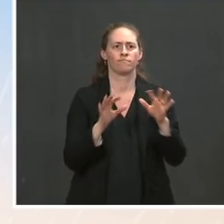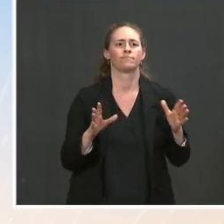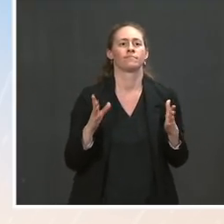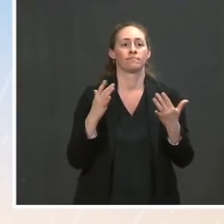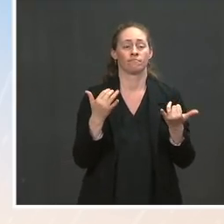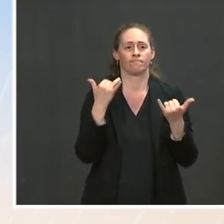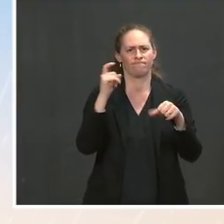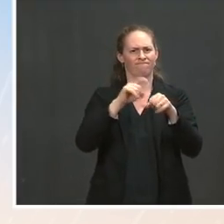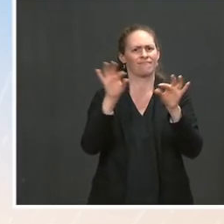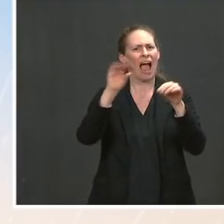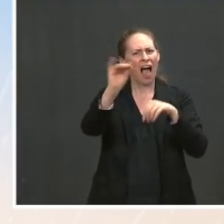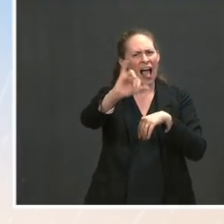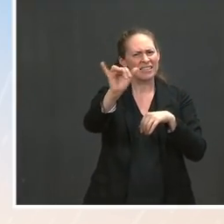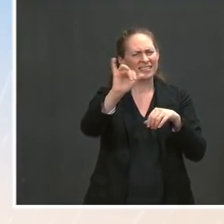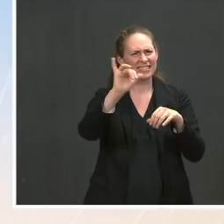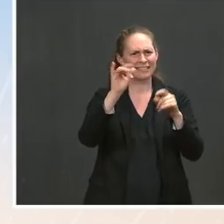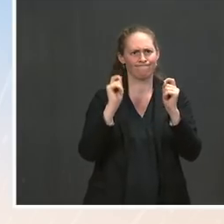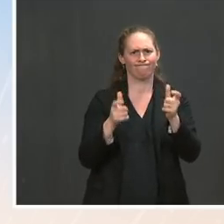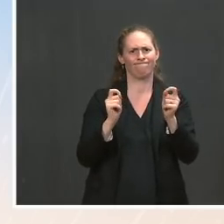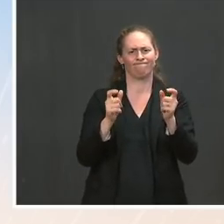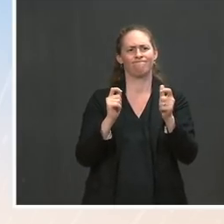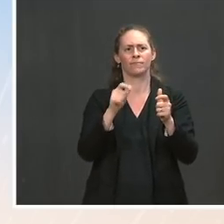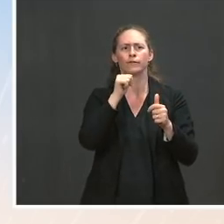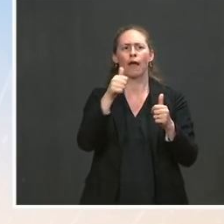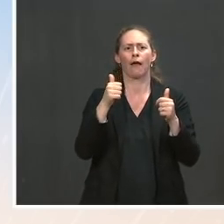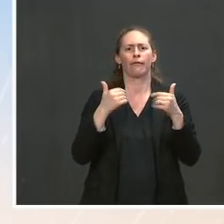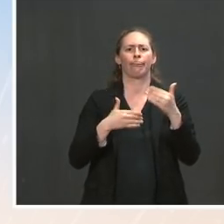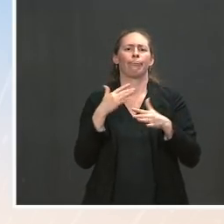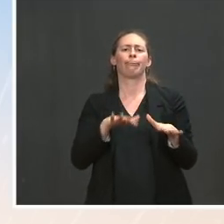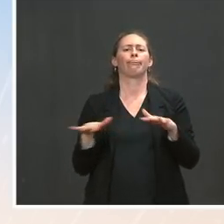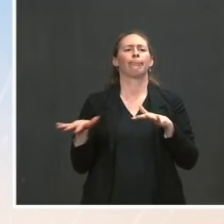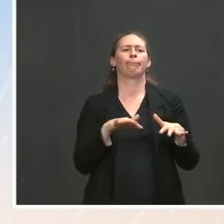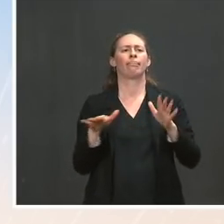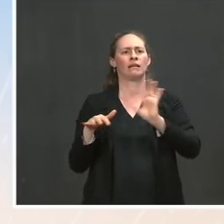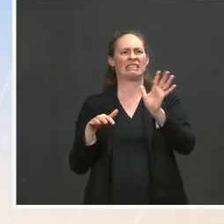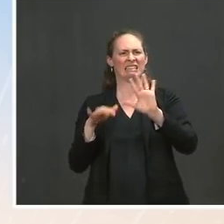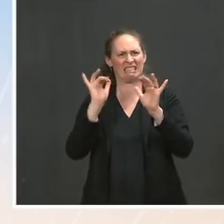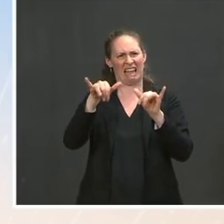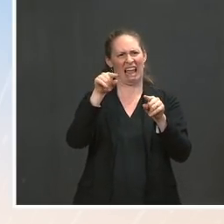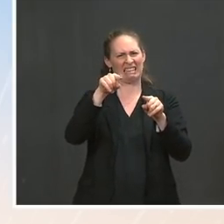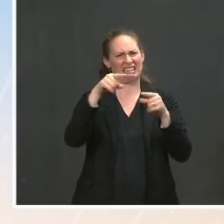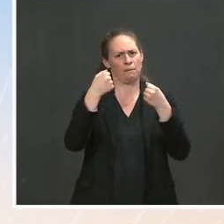Earlier this week, the Office of Refugee Resettlement also instituted a revised policy for certain children